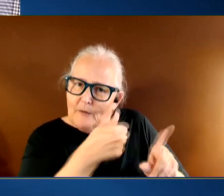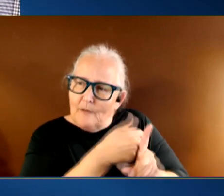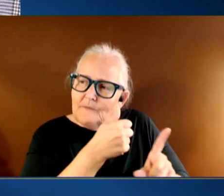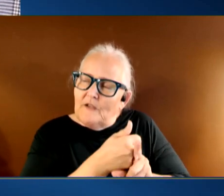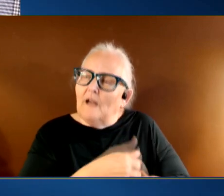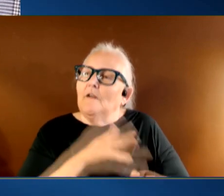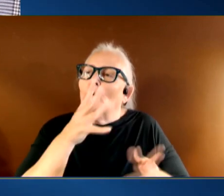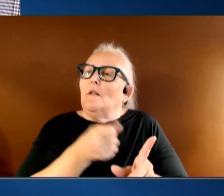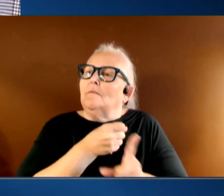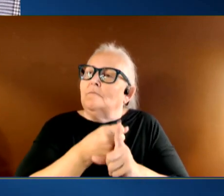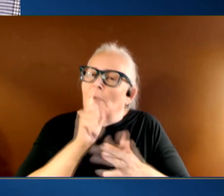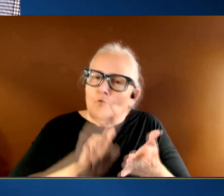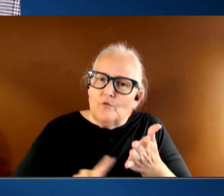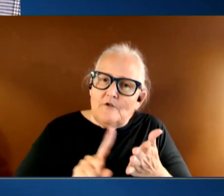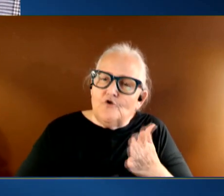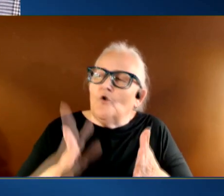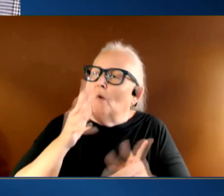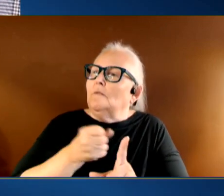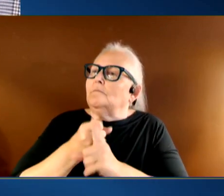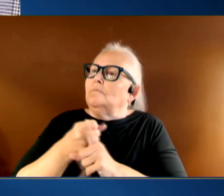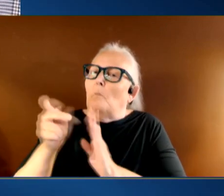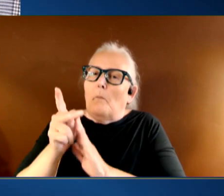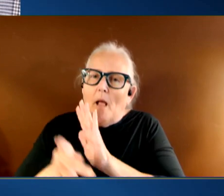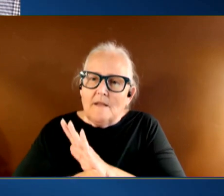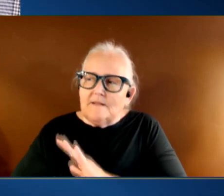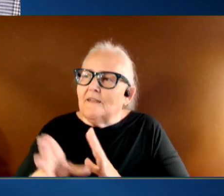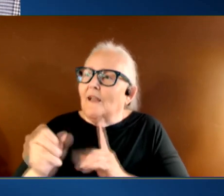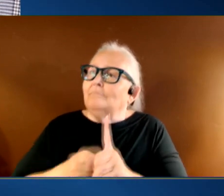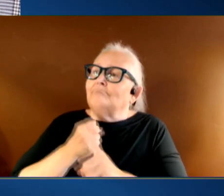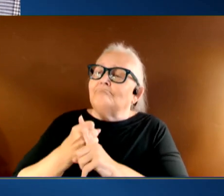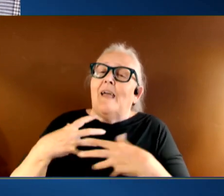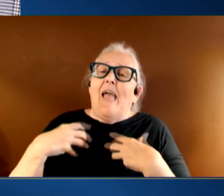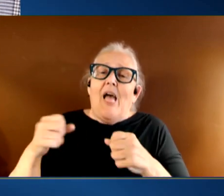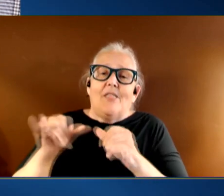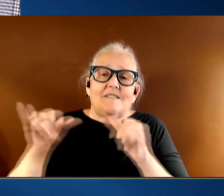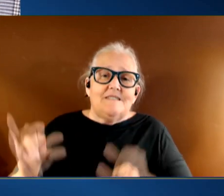with the state health department and health systems planning with our provider partners.